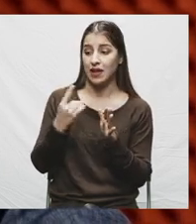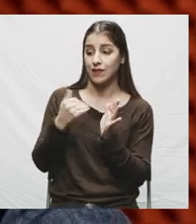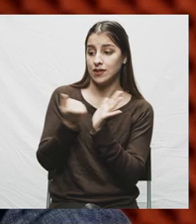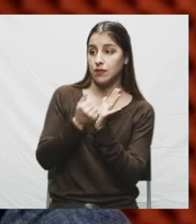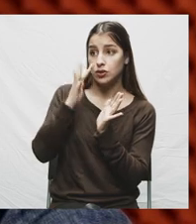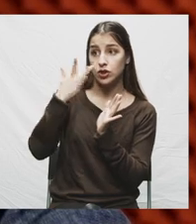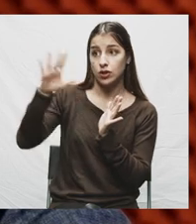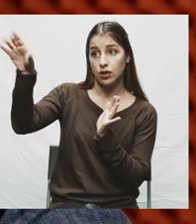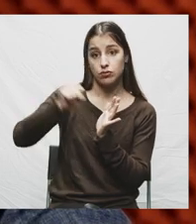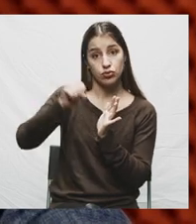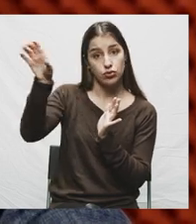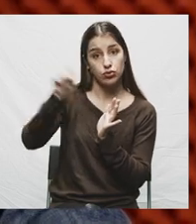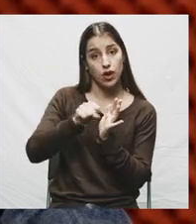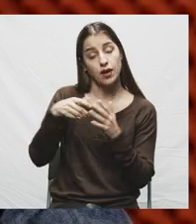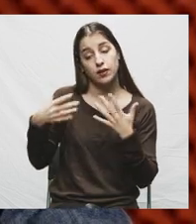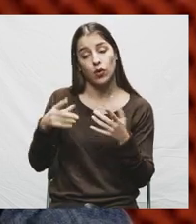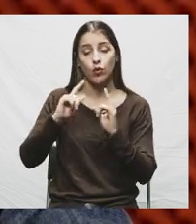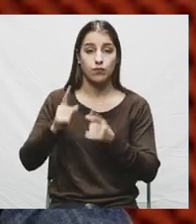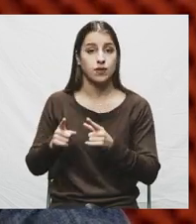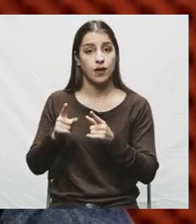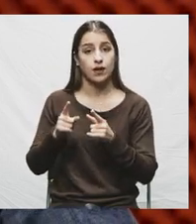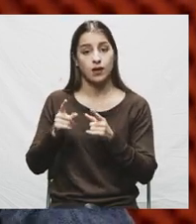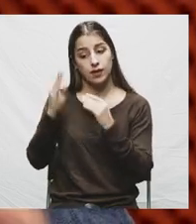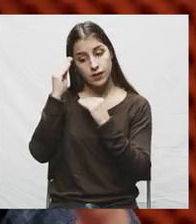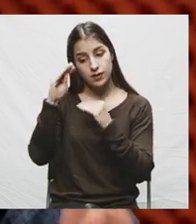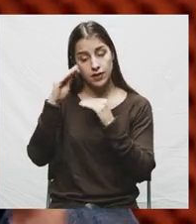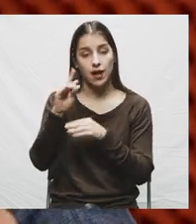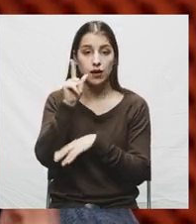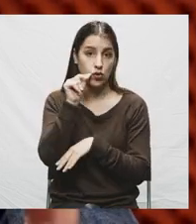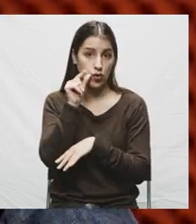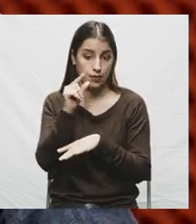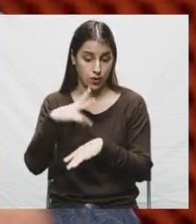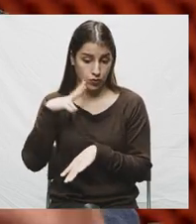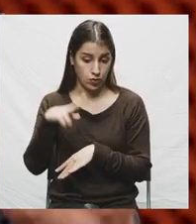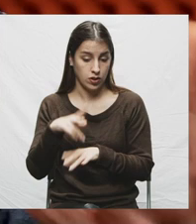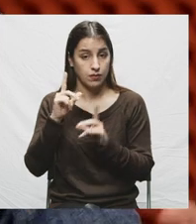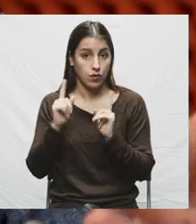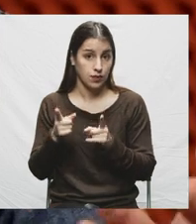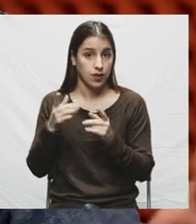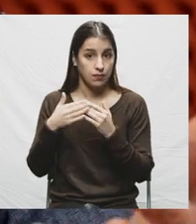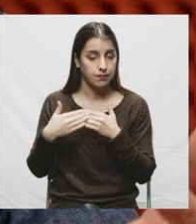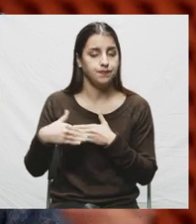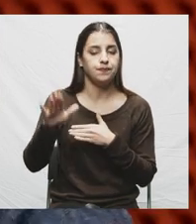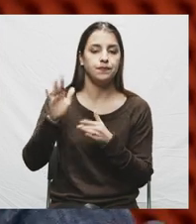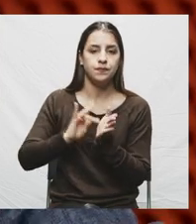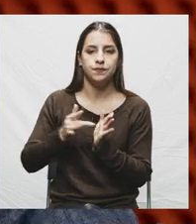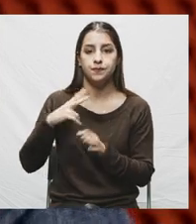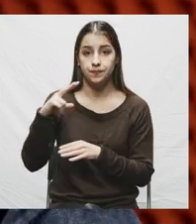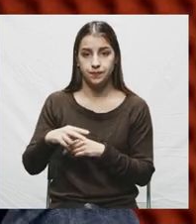To hire performers? —… to hire performers, Thus, they were starting to teach boys so they could have male dancers in the Company.